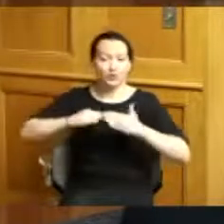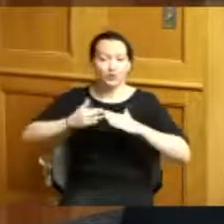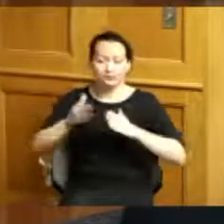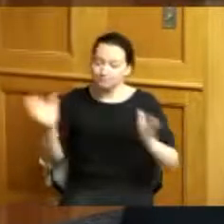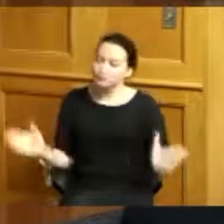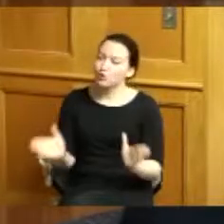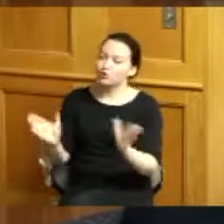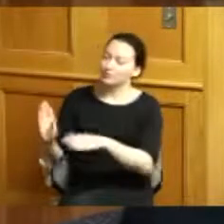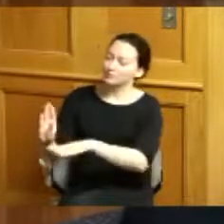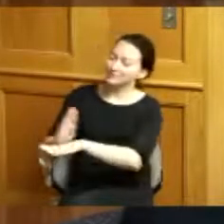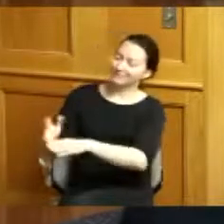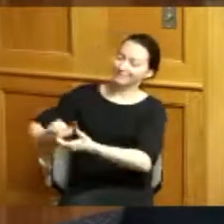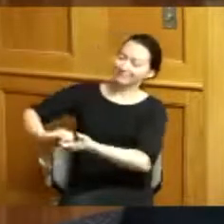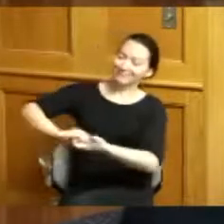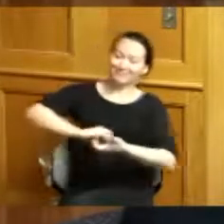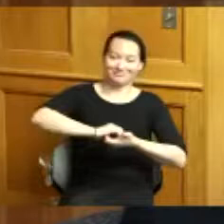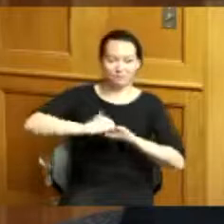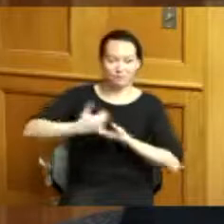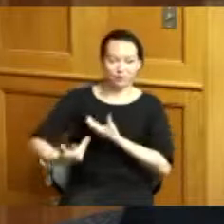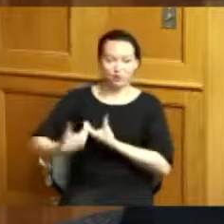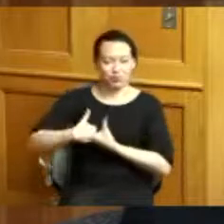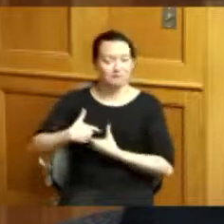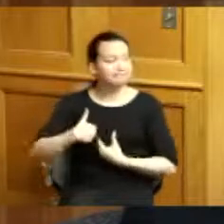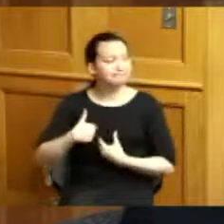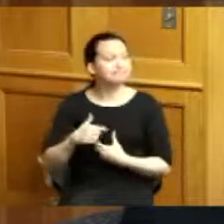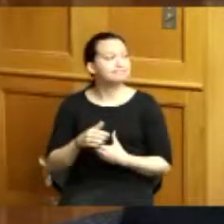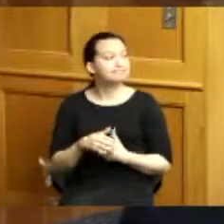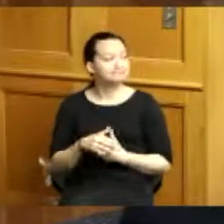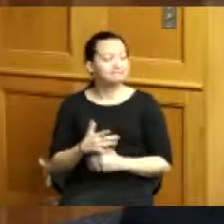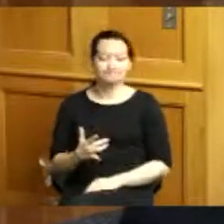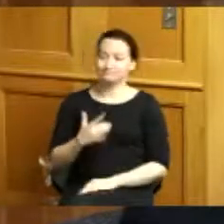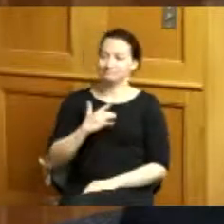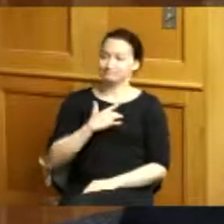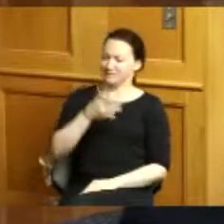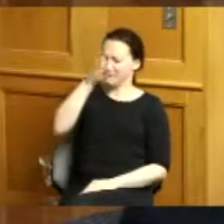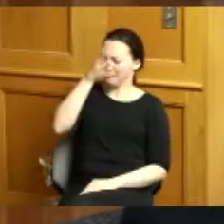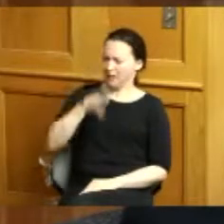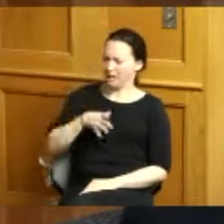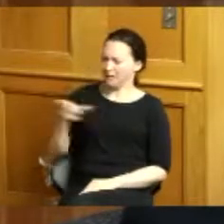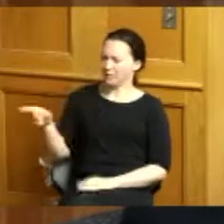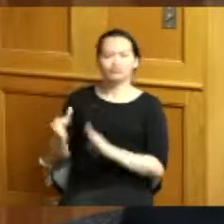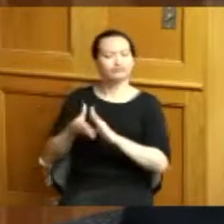other businesses to to join I was especially touched by the guy who runs a business and